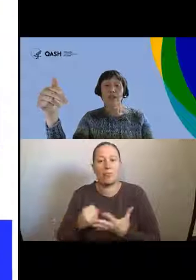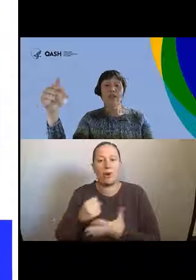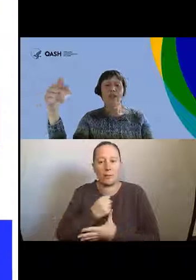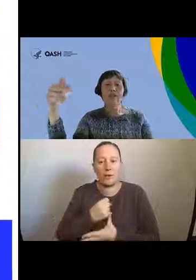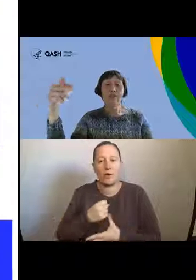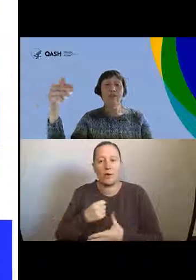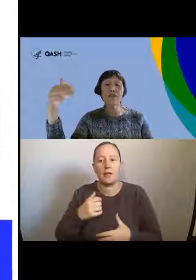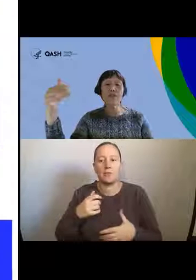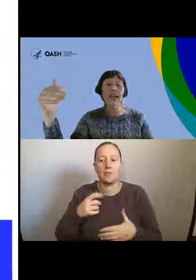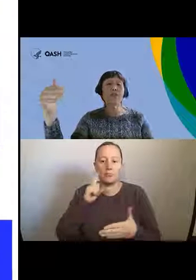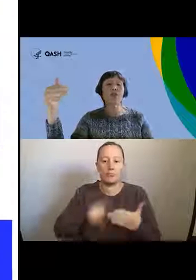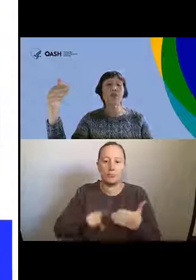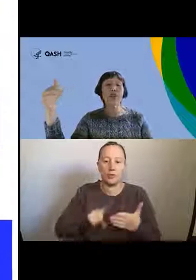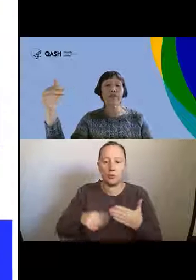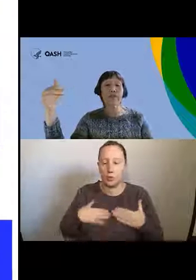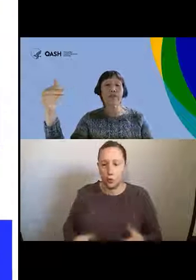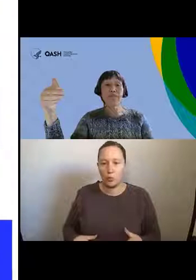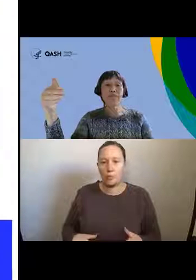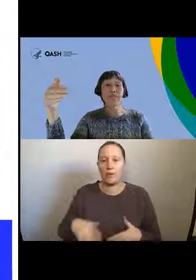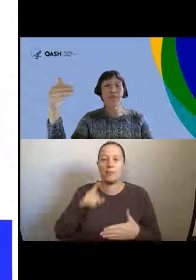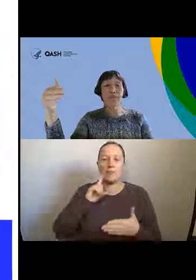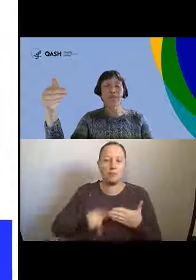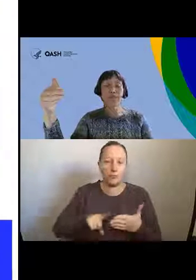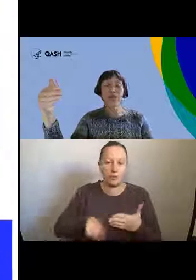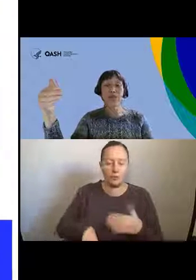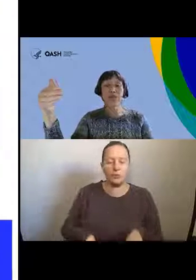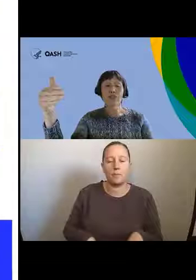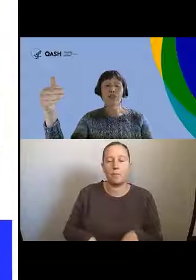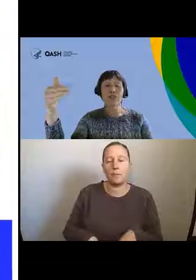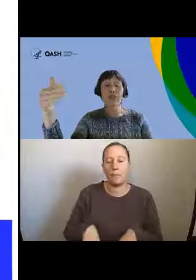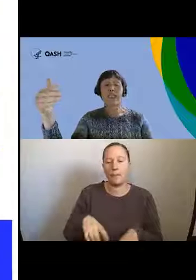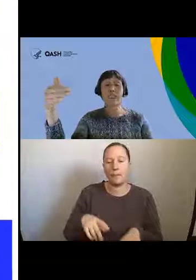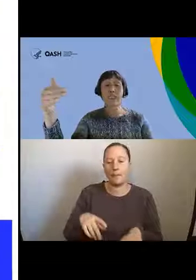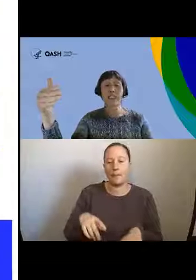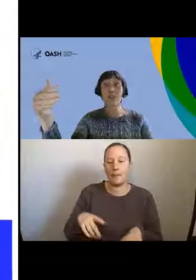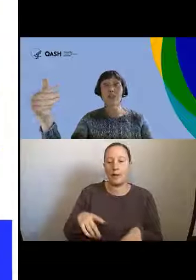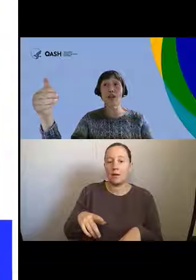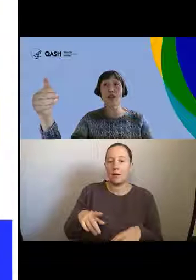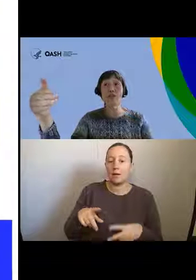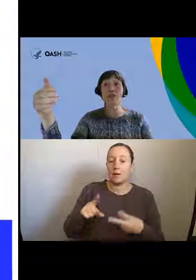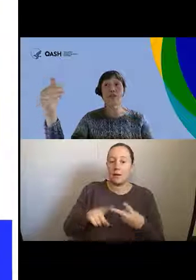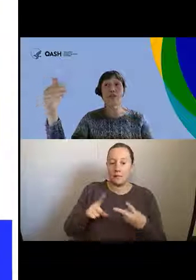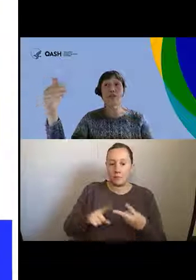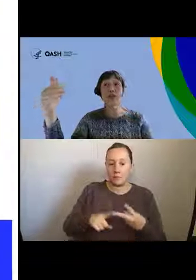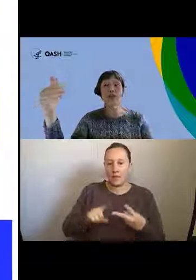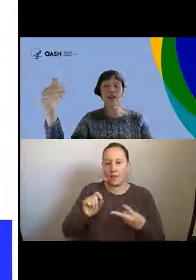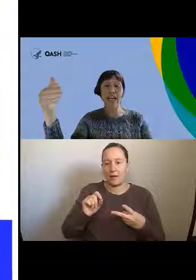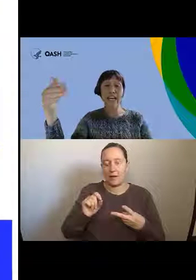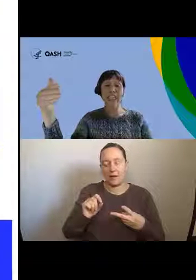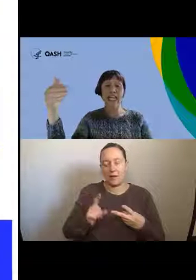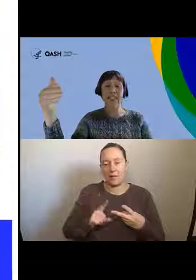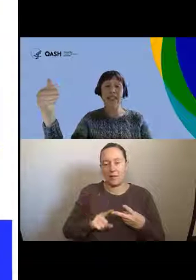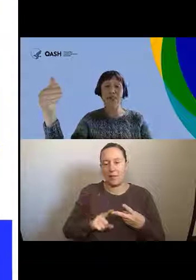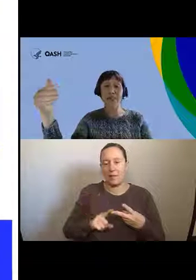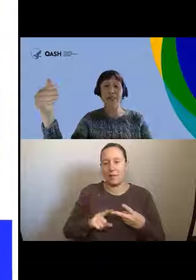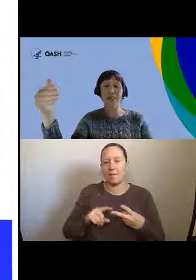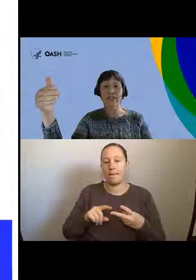You can look at whether the research meets the condition of one of the eight exemptions